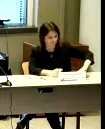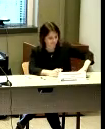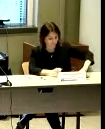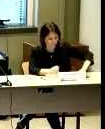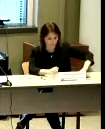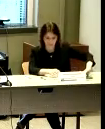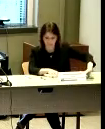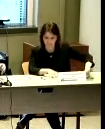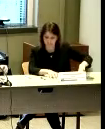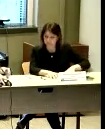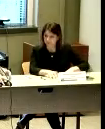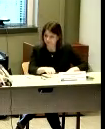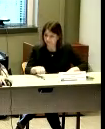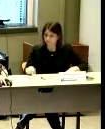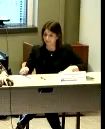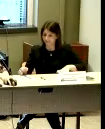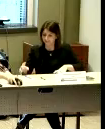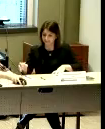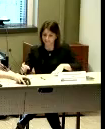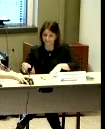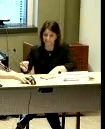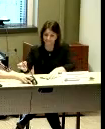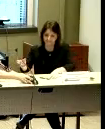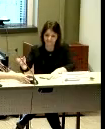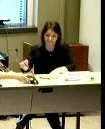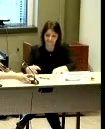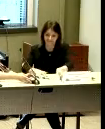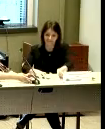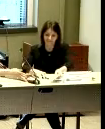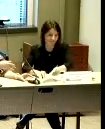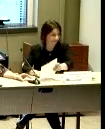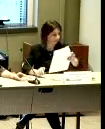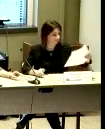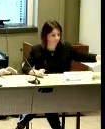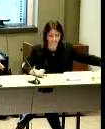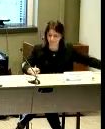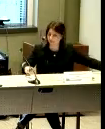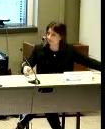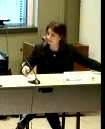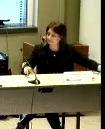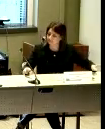to again welcome the CDC director, Dr. Mandy Cohen. The director's update is a core part of these committee meetings.